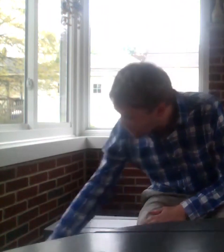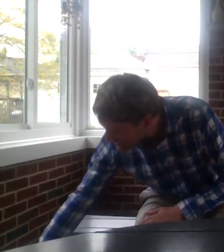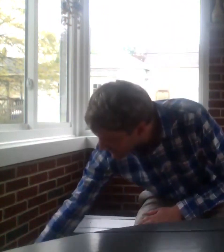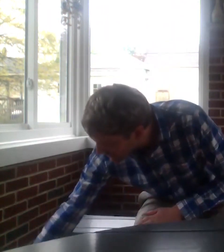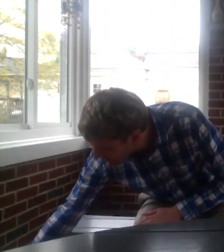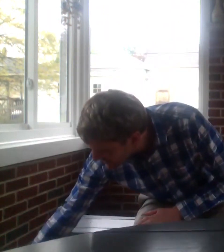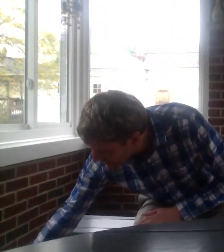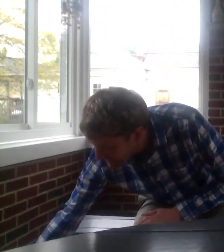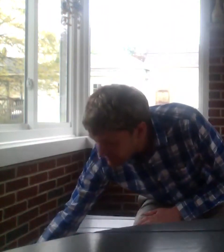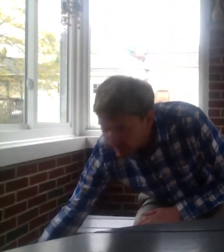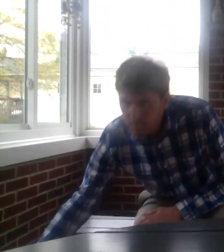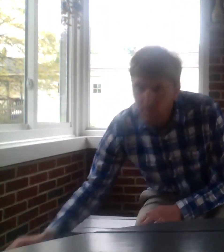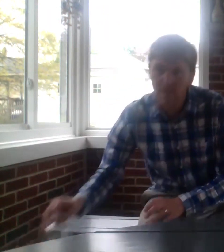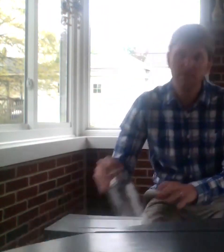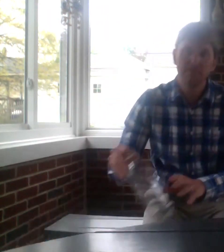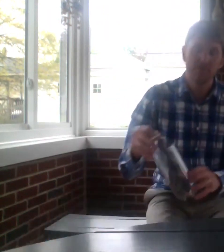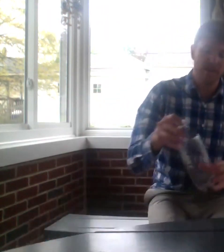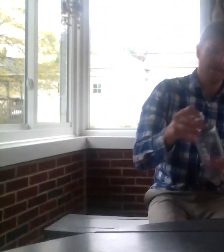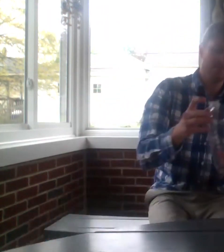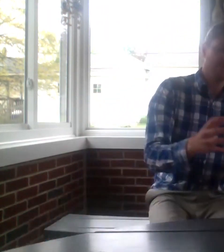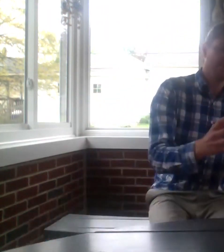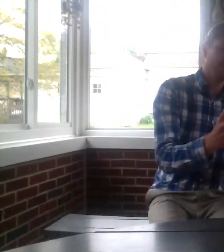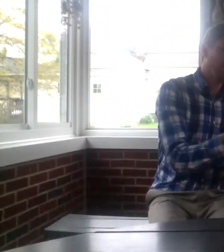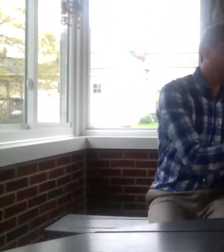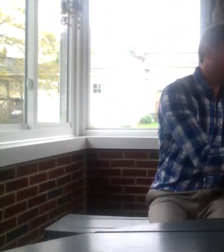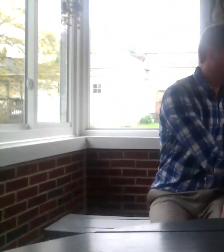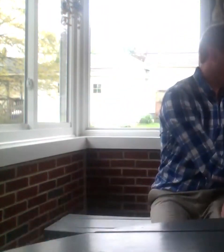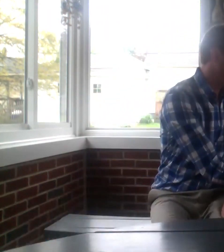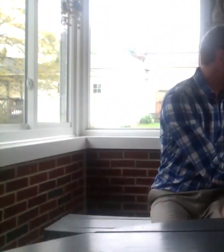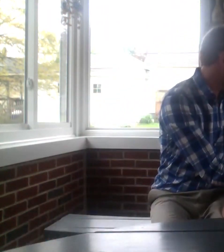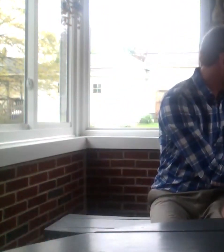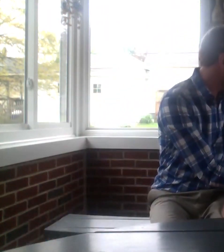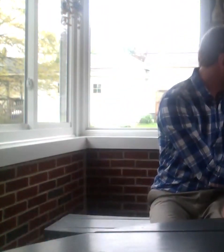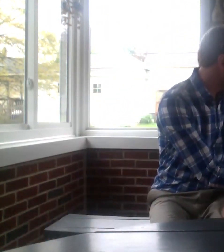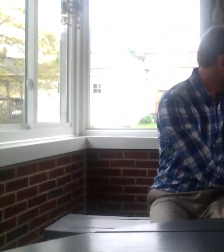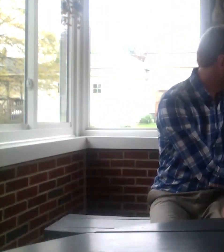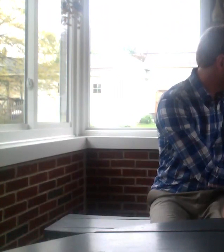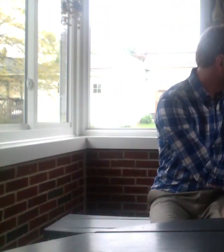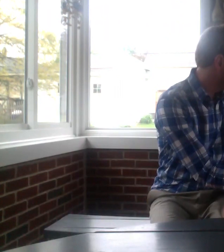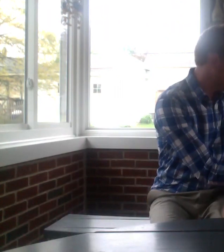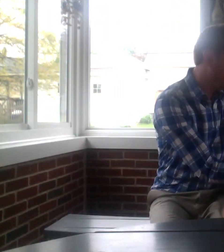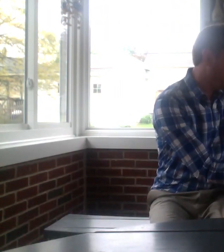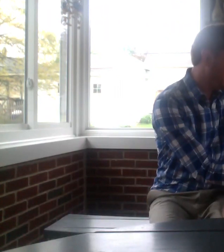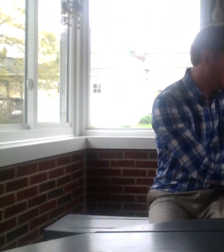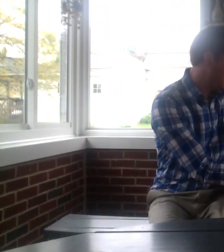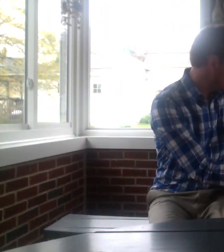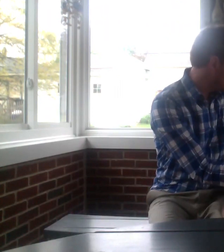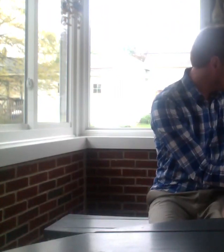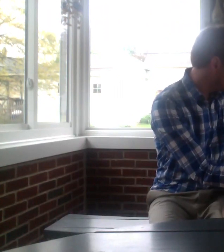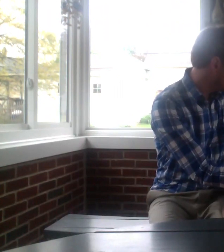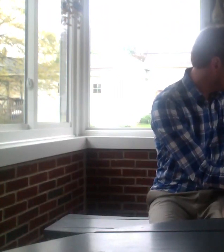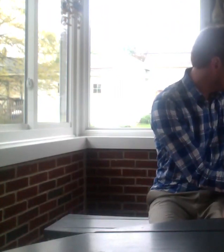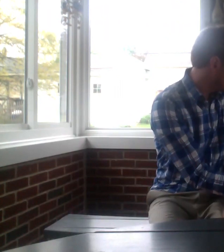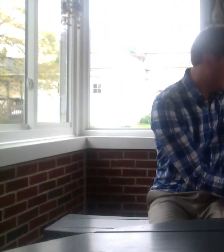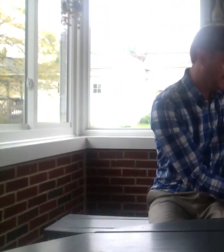Just tell me what this is? It's a cup. It's a soda bottle, right? It's a soda bottle.